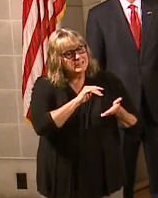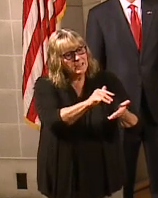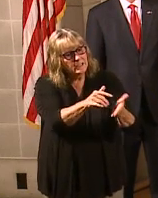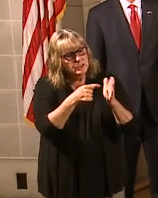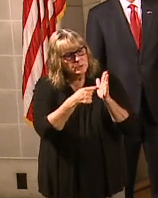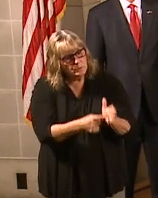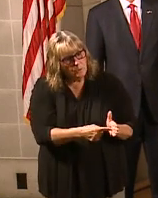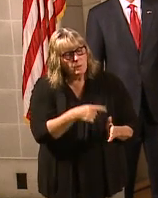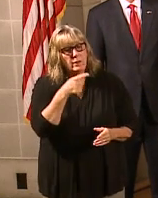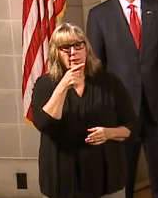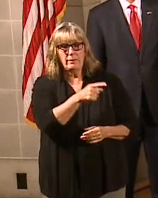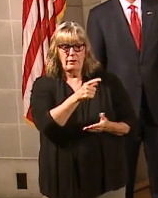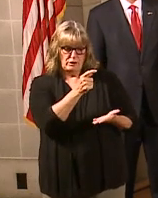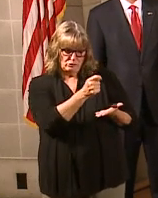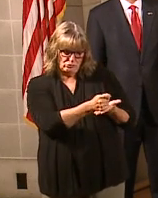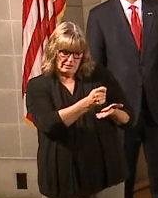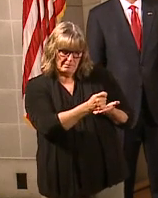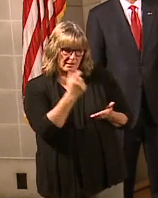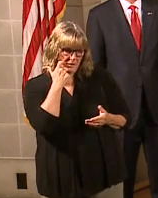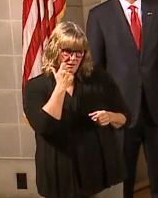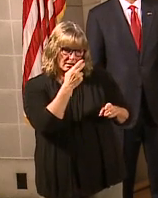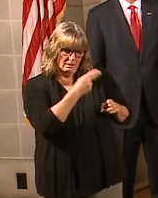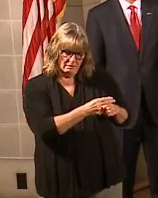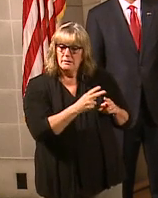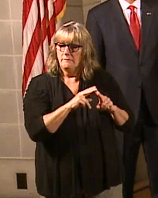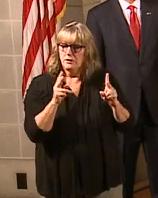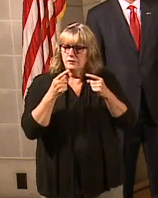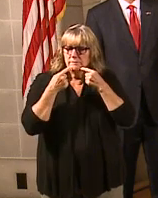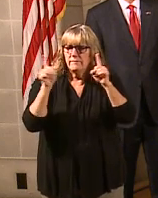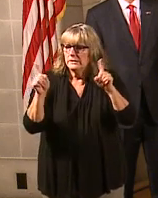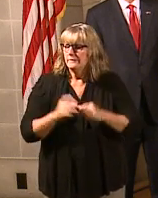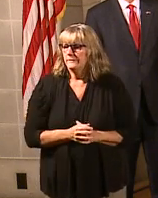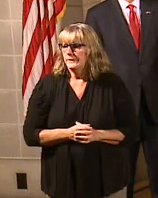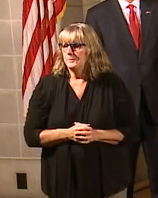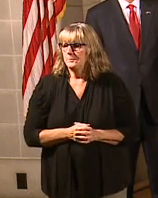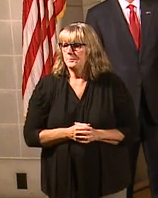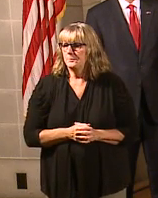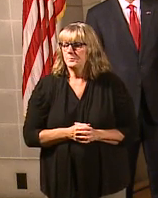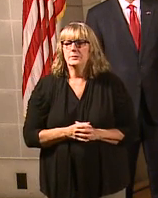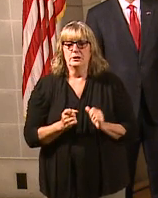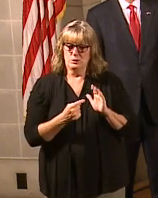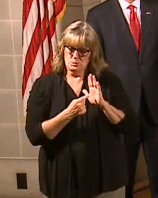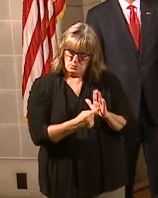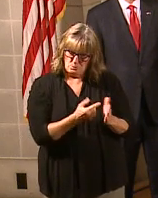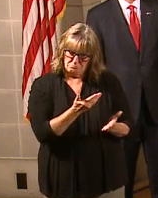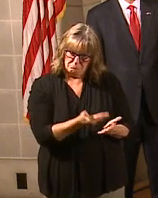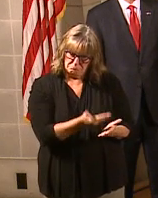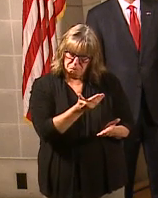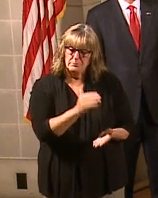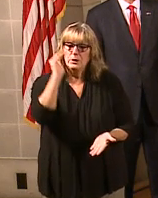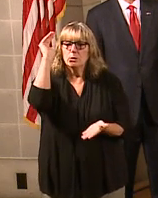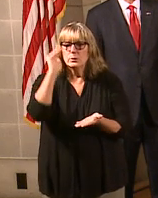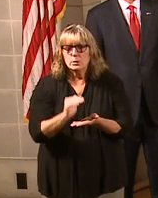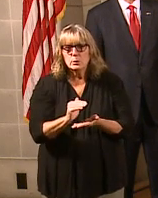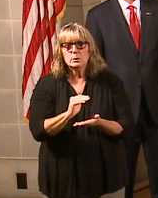ONGOING SINCE AROUND NOVEMBER OF LAST YEAR. NOW, THE STUDIES HAVE SHOWN THAT